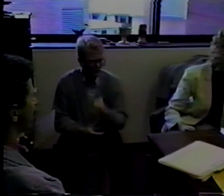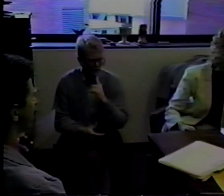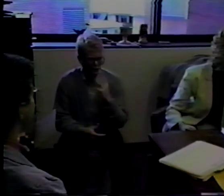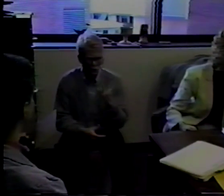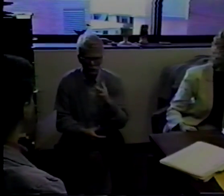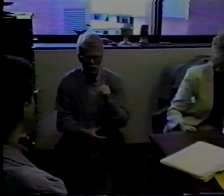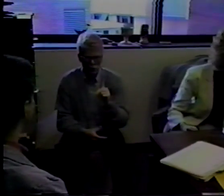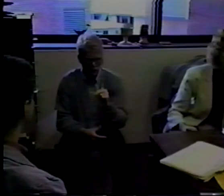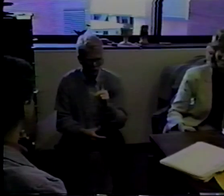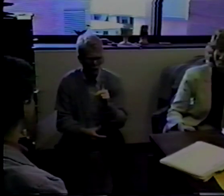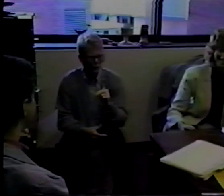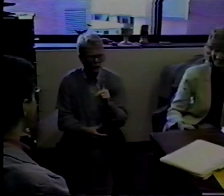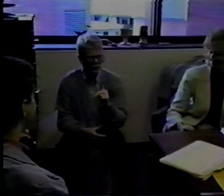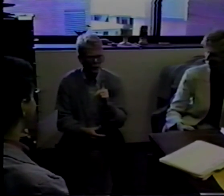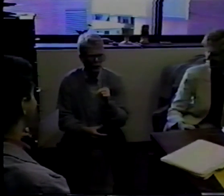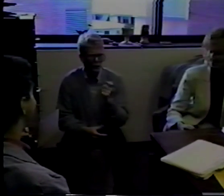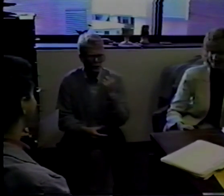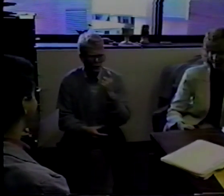Message: But you should, uhm. Professor: Sorry!